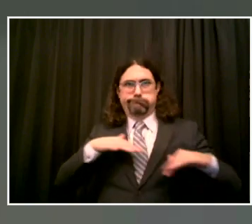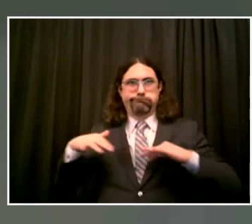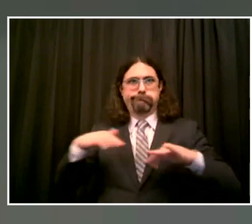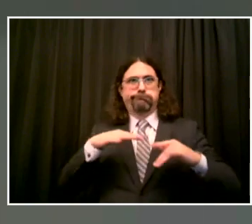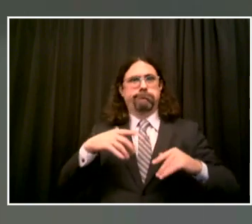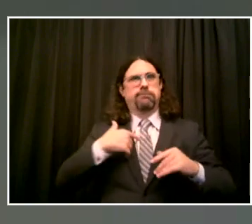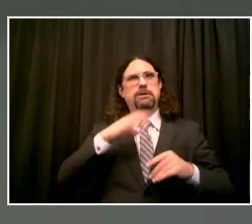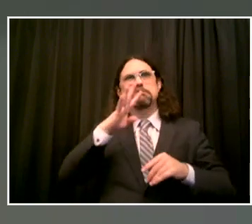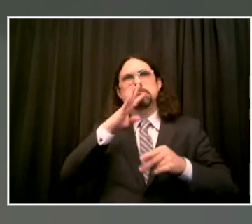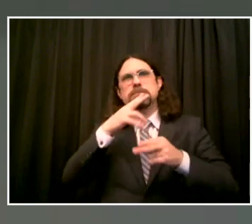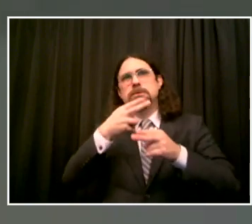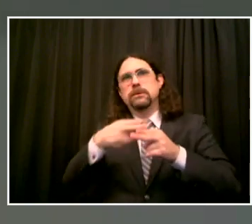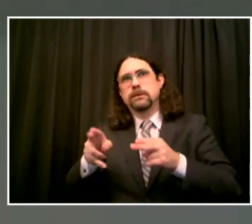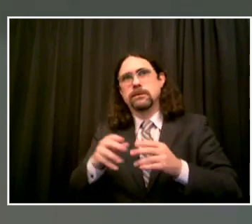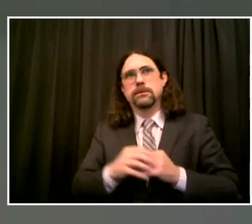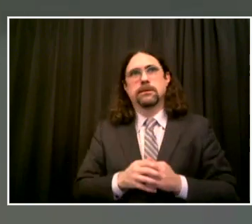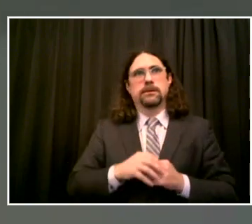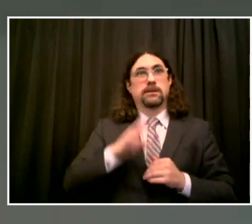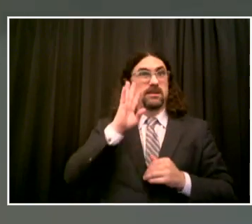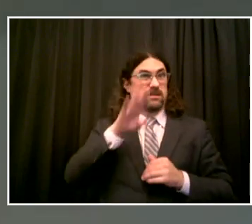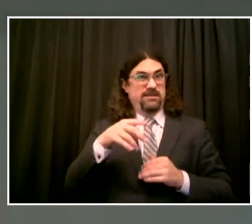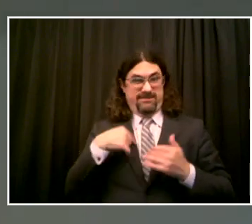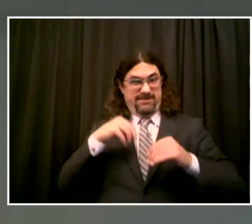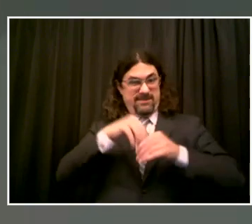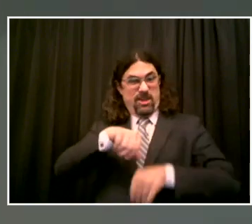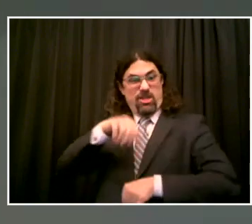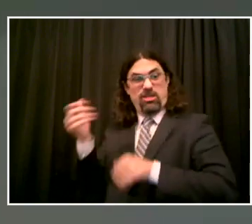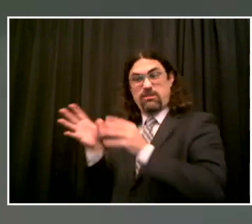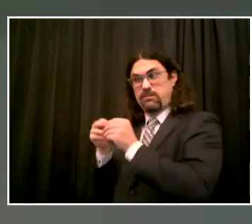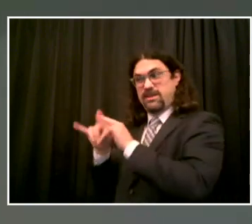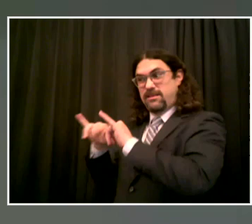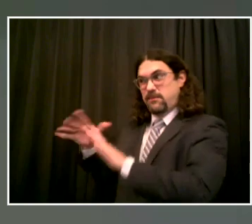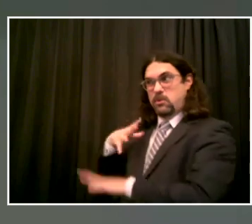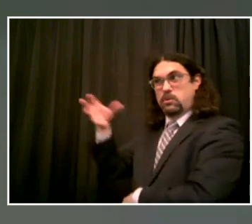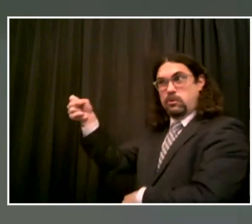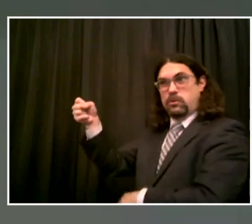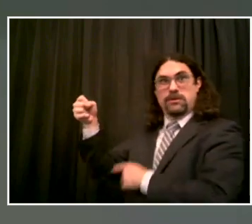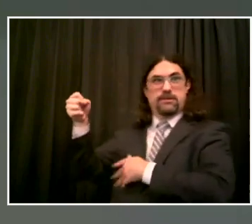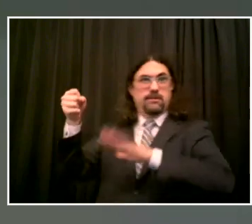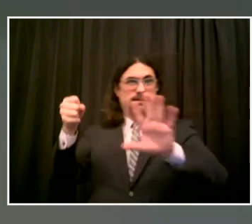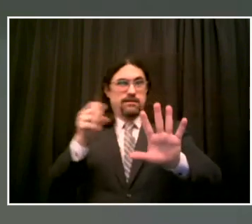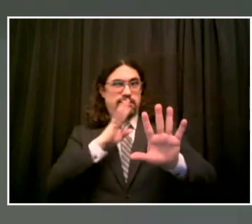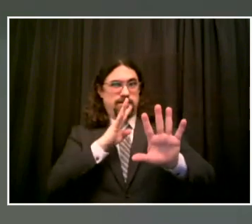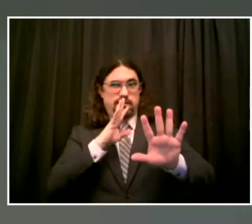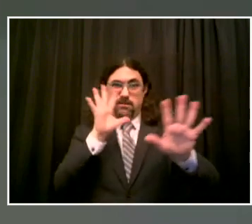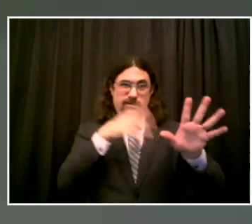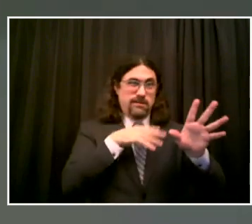THANK YOU. I WILL BE BRIEF BECAUSE I'M CHAIRING -- I'M ZOOMING AND CHAIRING A HEARING